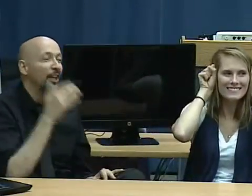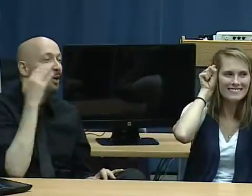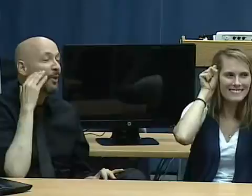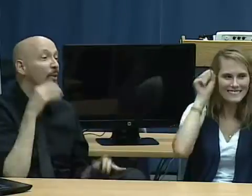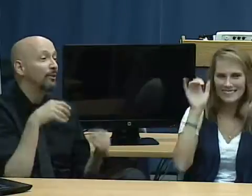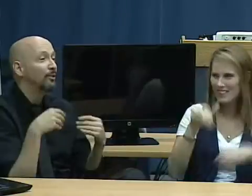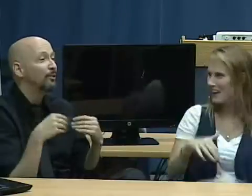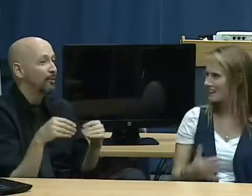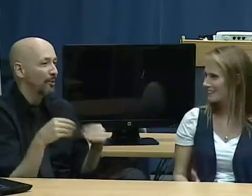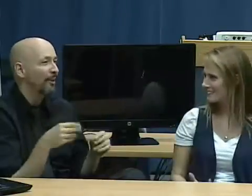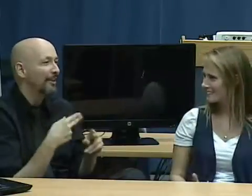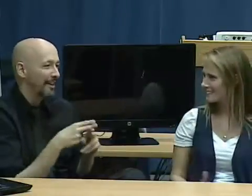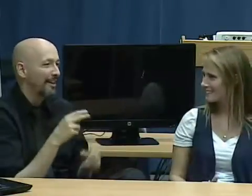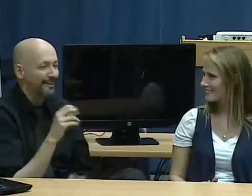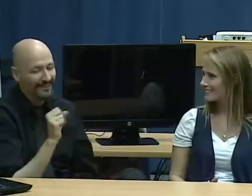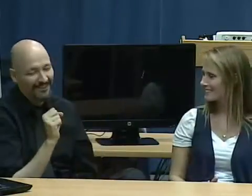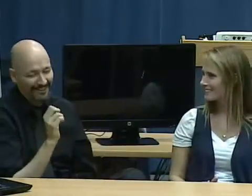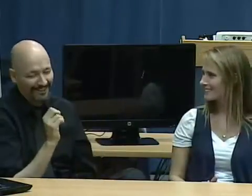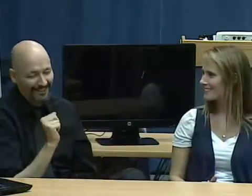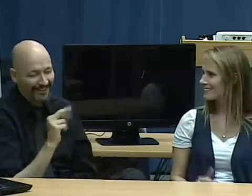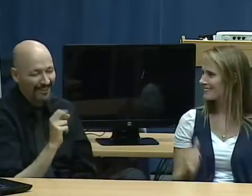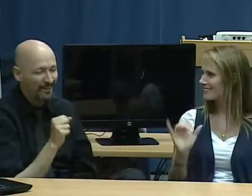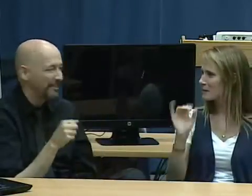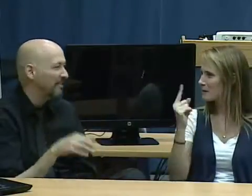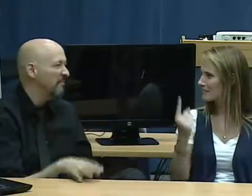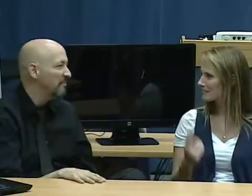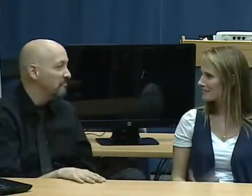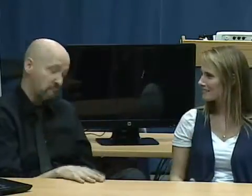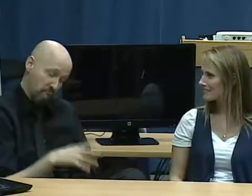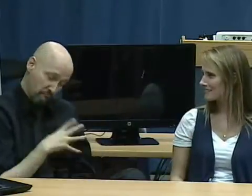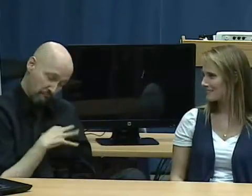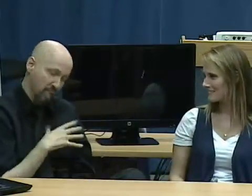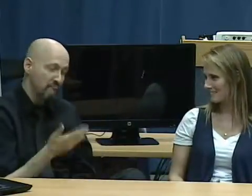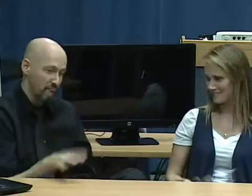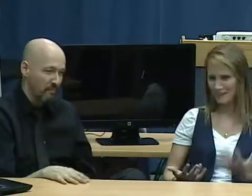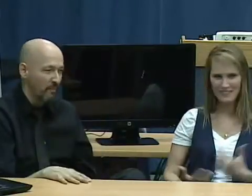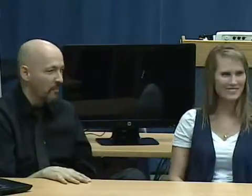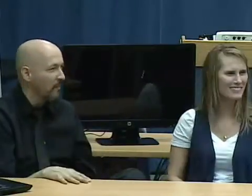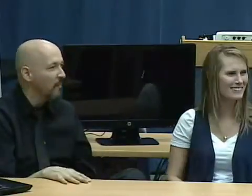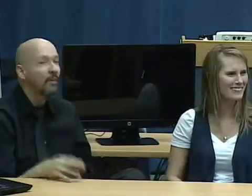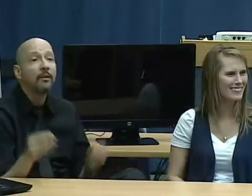You know, the store called Sears. That's one. Yup, cool.